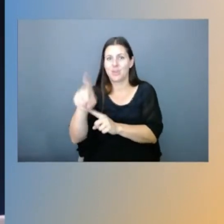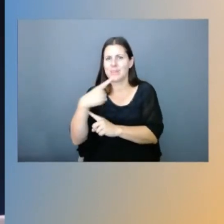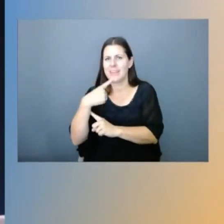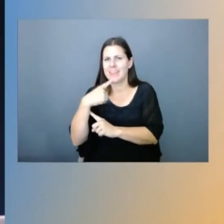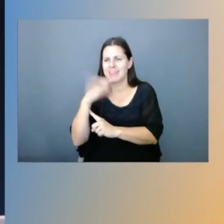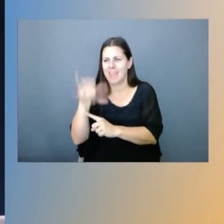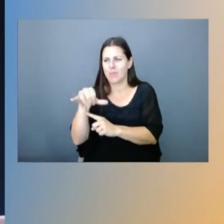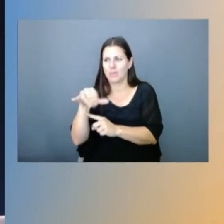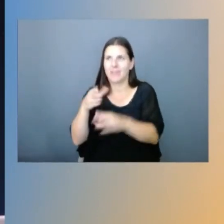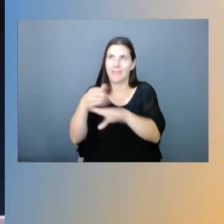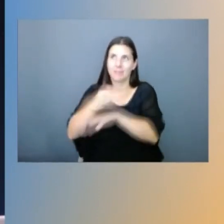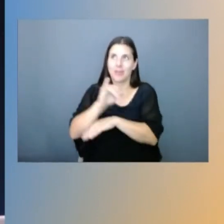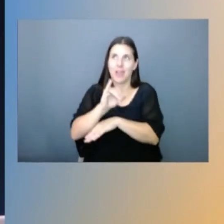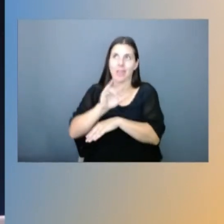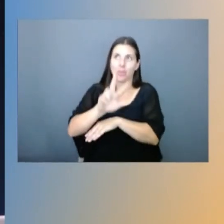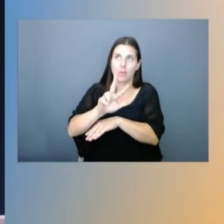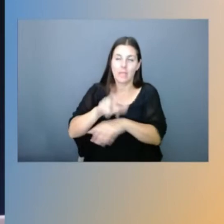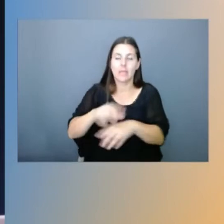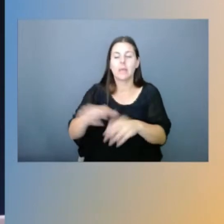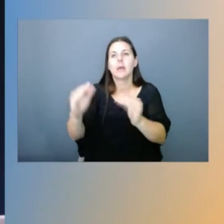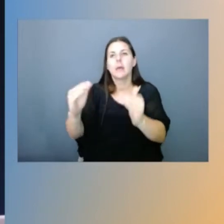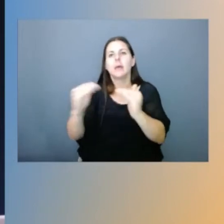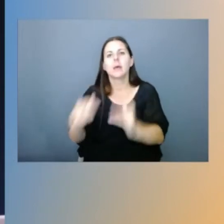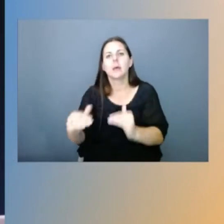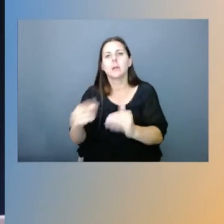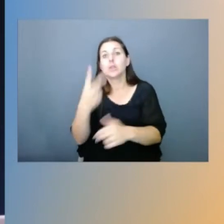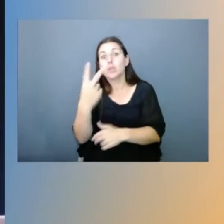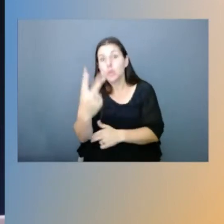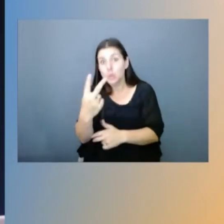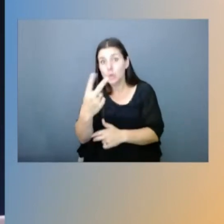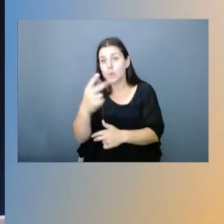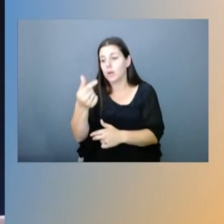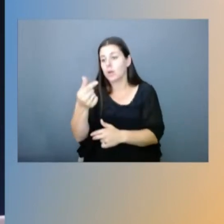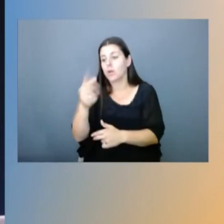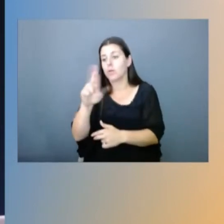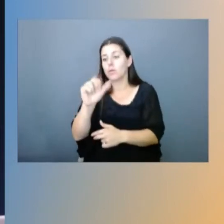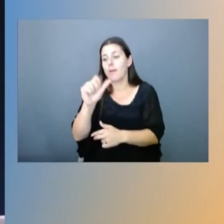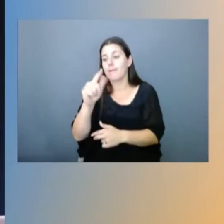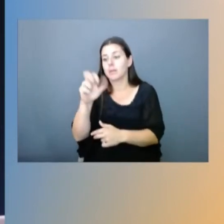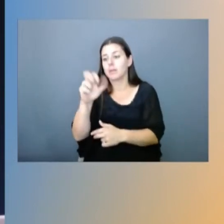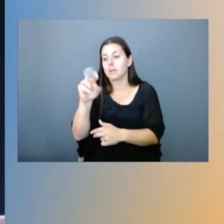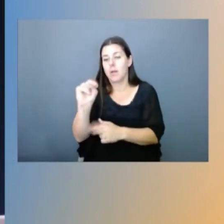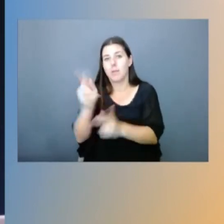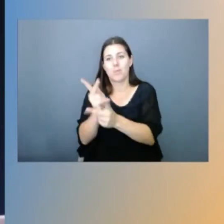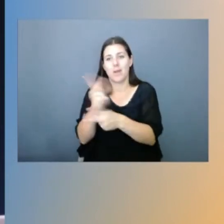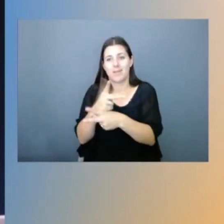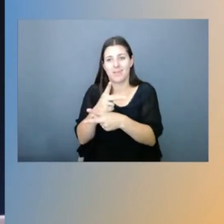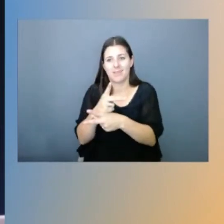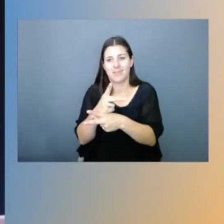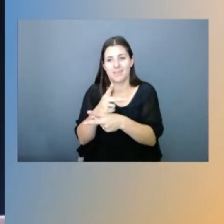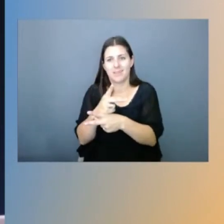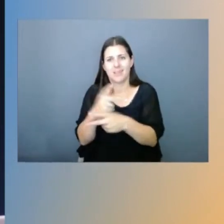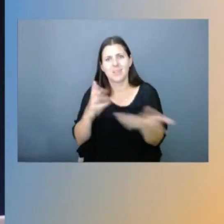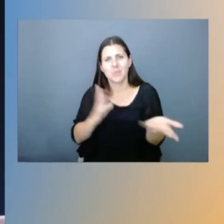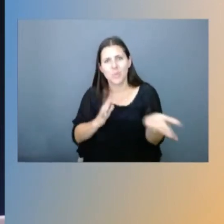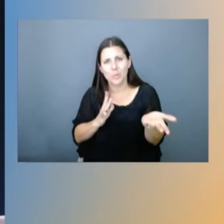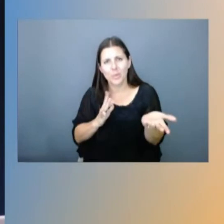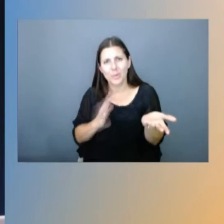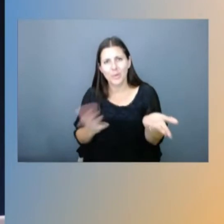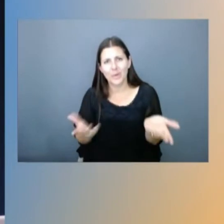but we also introduced our two Graviton products last year. Martin, that's super cool that the idea that not only have we introduced something,